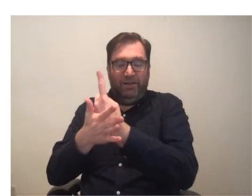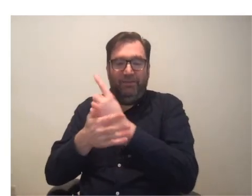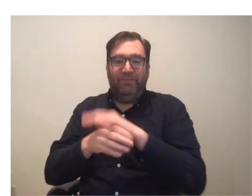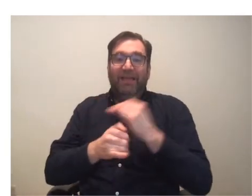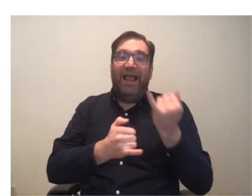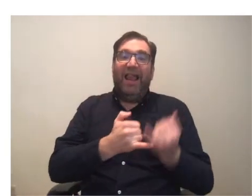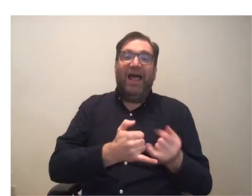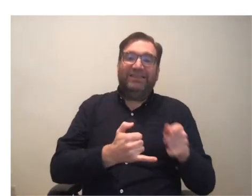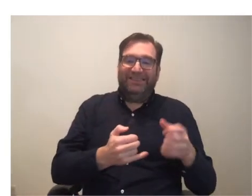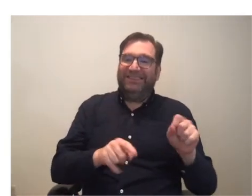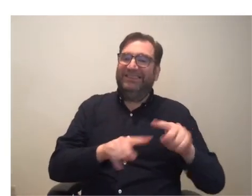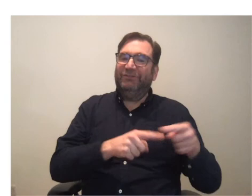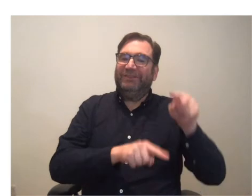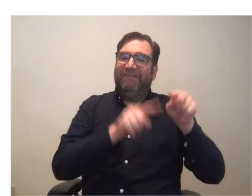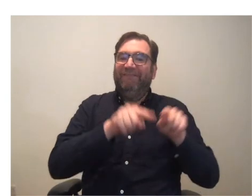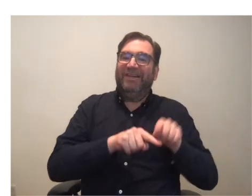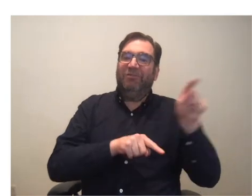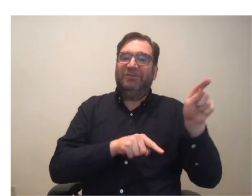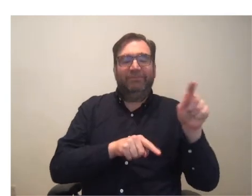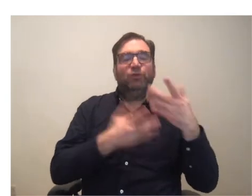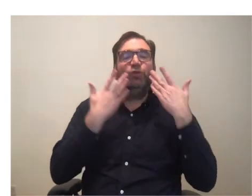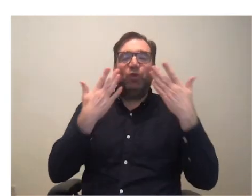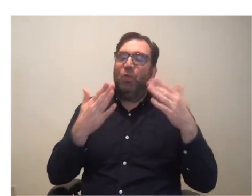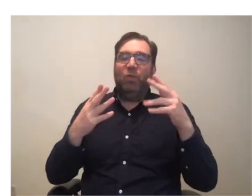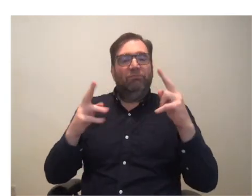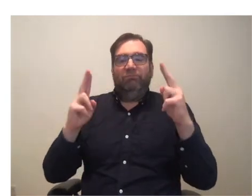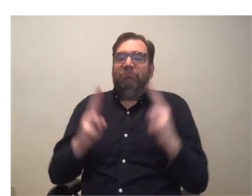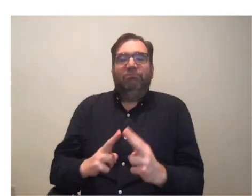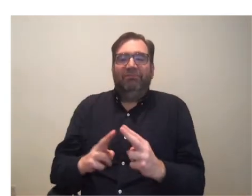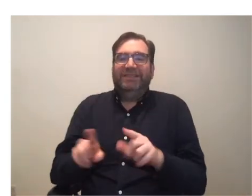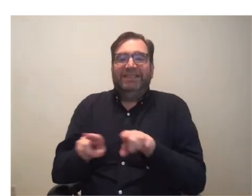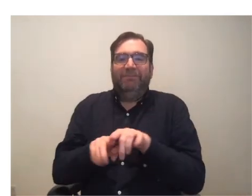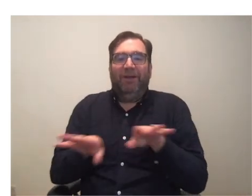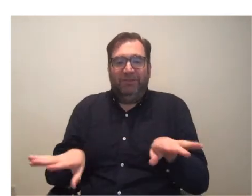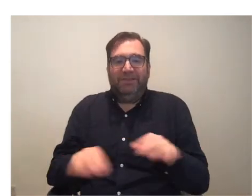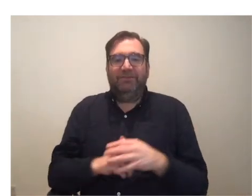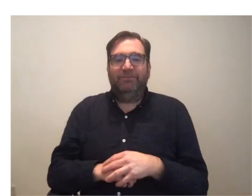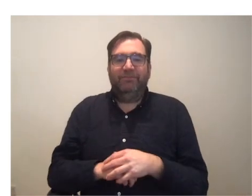The last video corresponds to a different variant and shows low similarity.